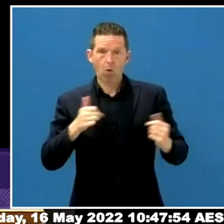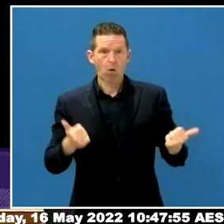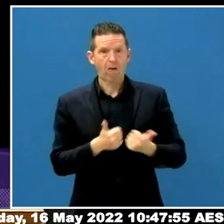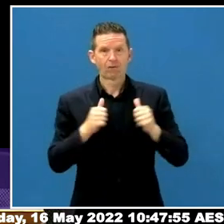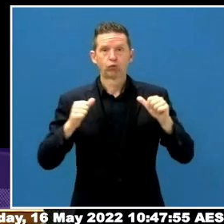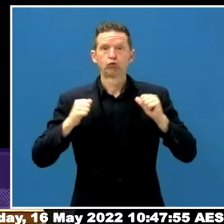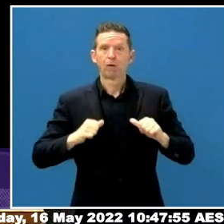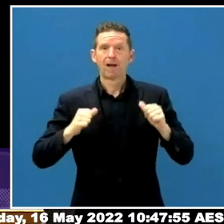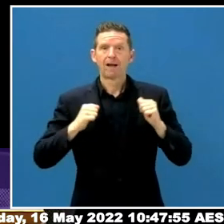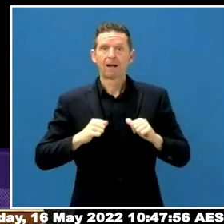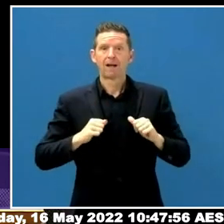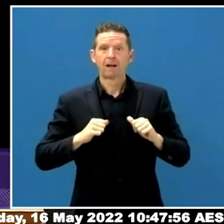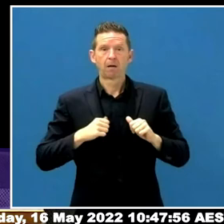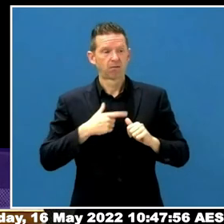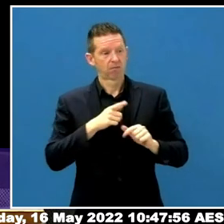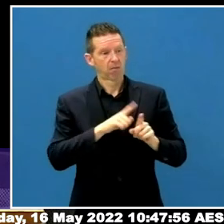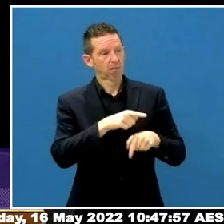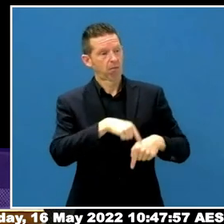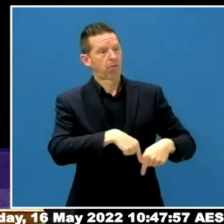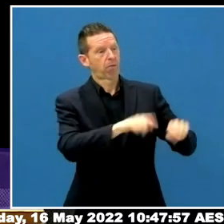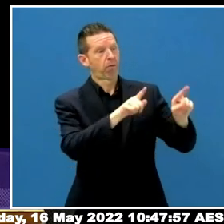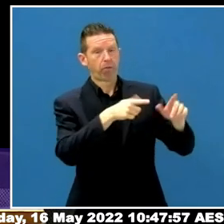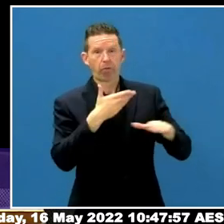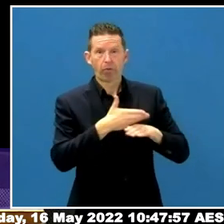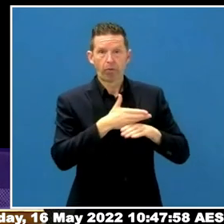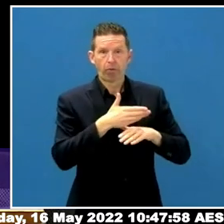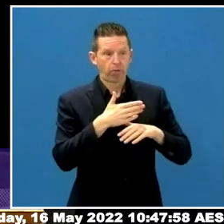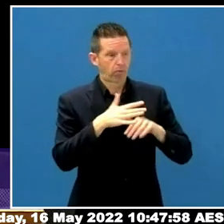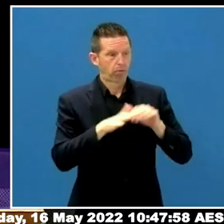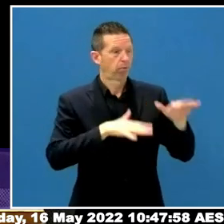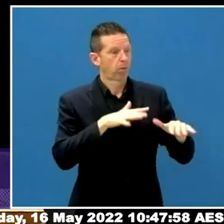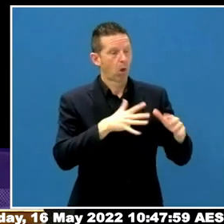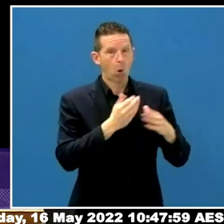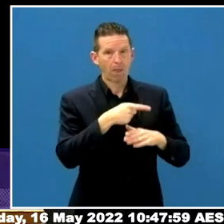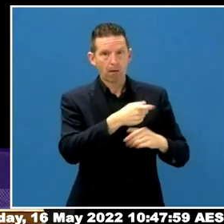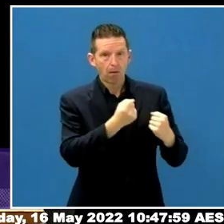guidance in relation to the support needs of each participant in the day program.